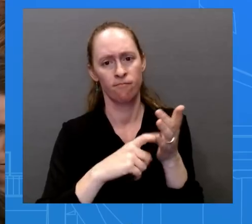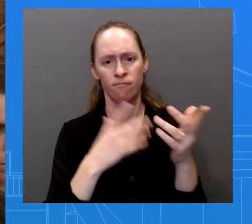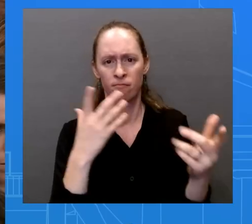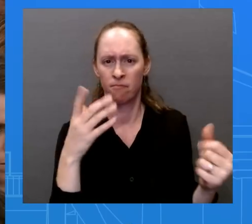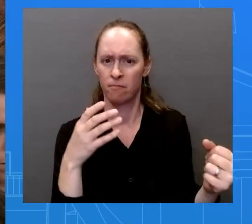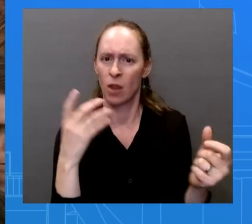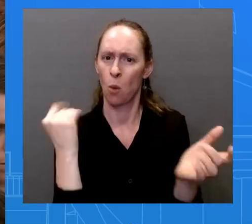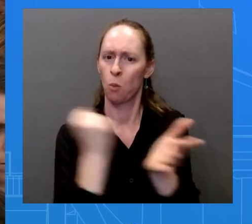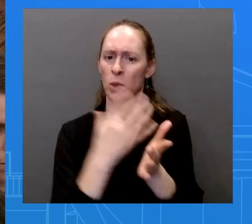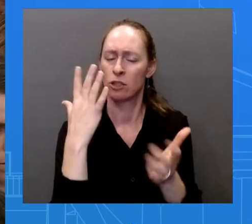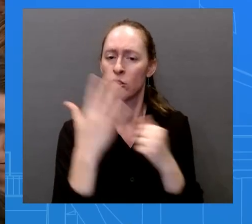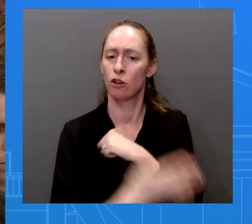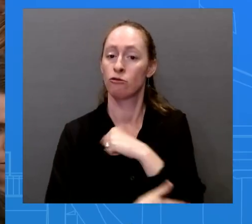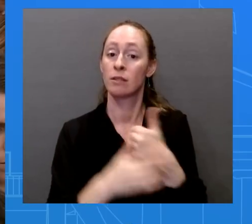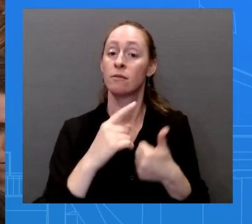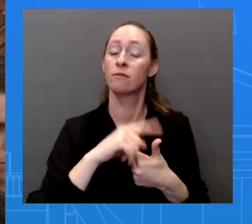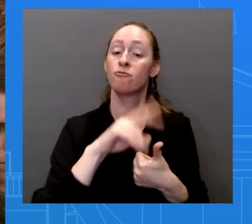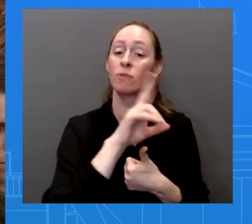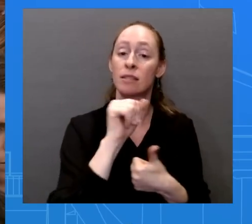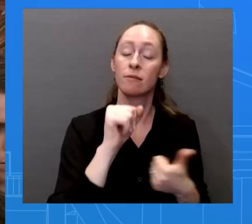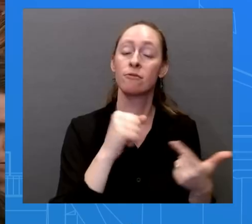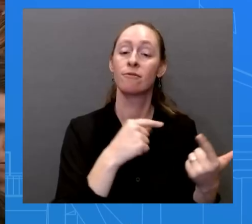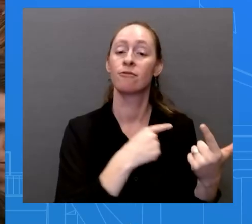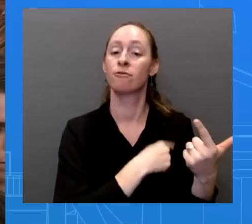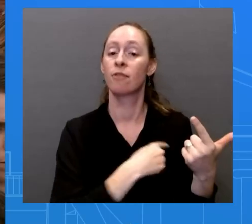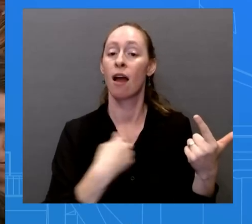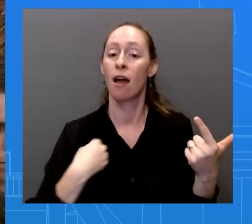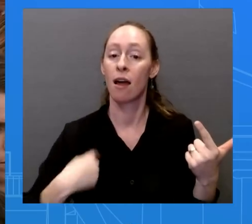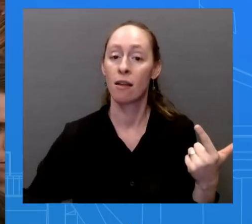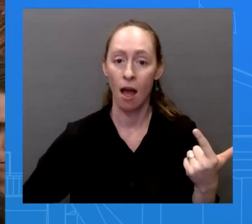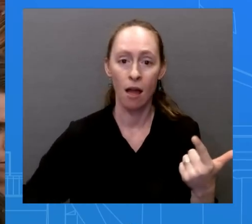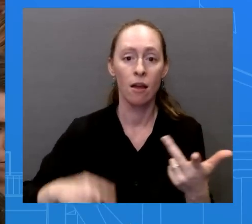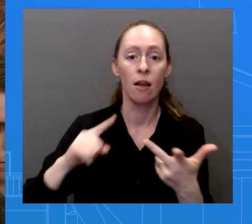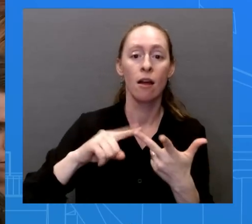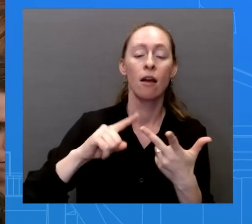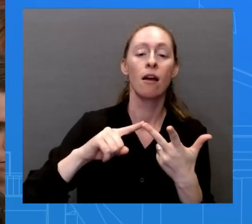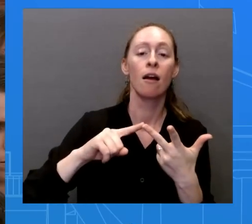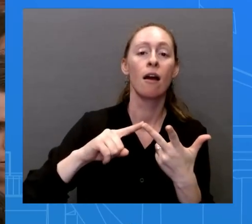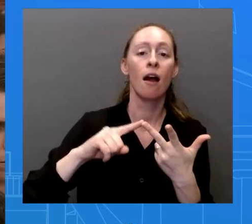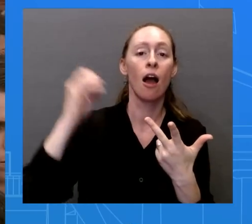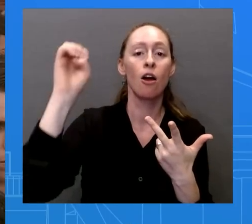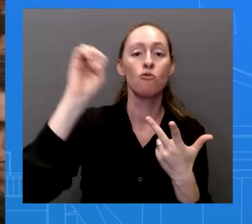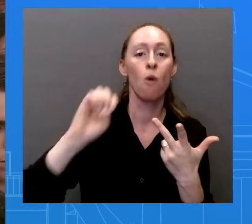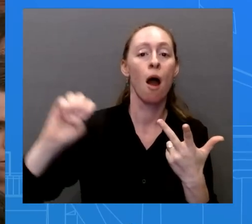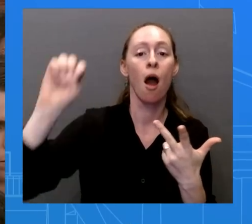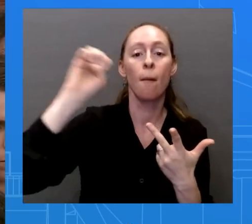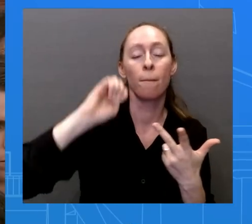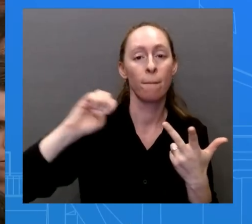The Press: -- will stall -- will stall next year. And so I'm wondering if the President bears any responsibility with his policies for the inflation